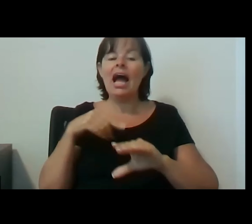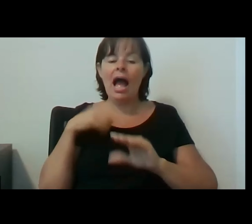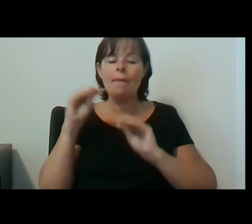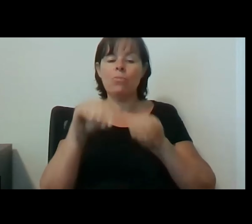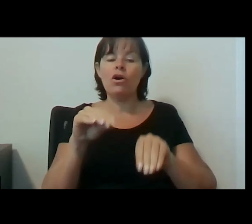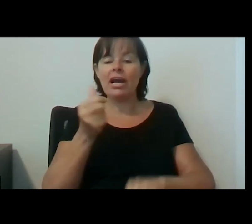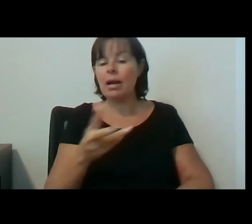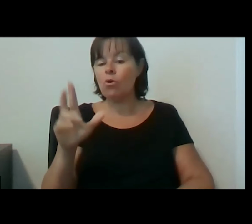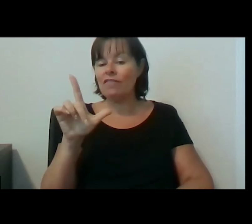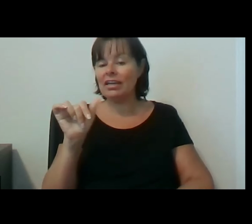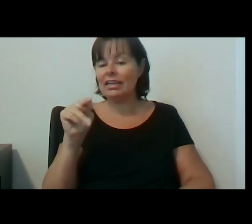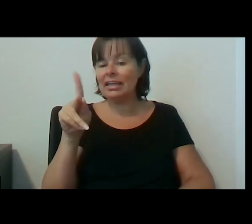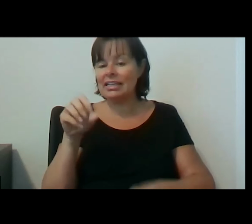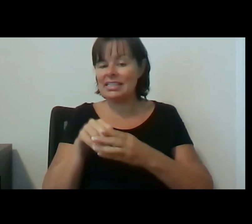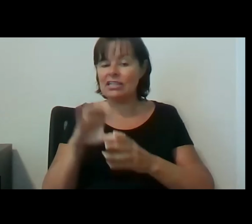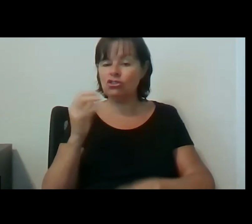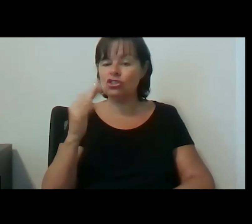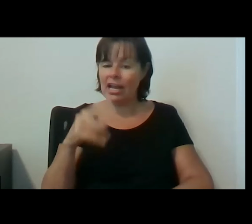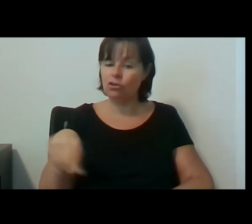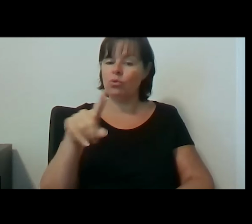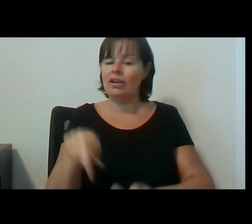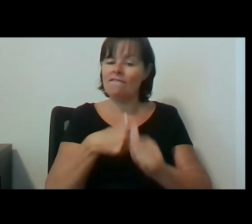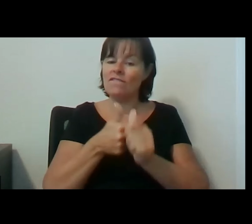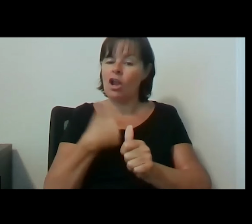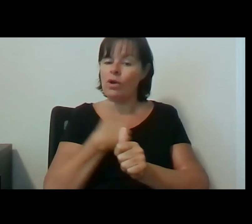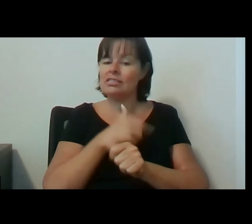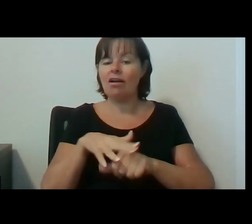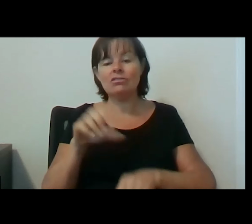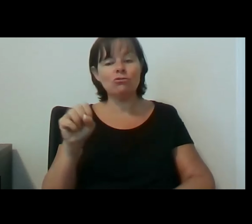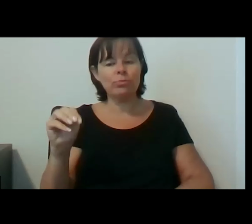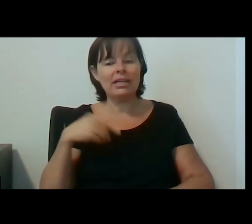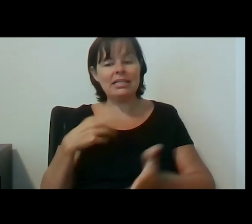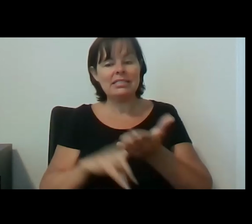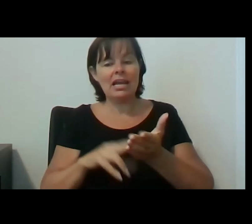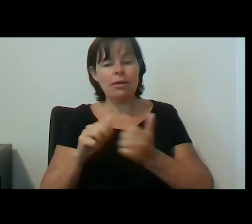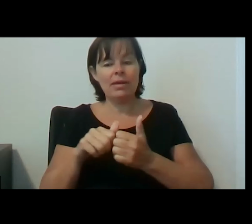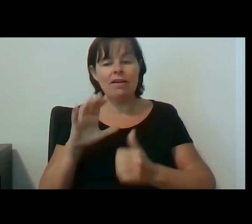you all to follow us on social media and sign up for our newsletter if you haven't already that